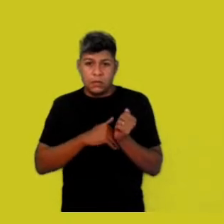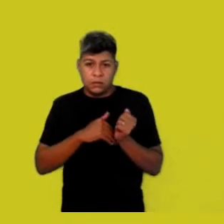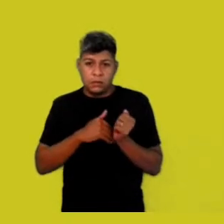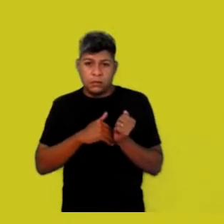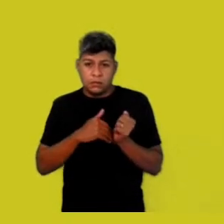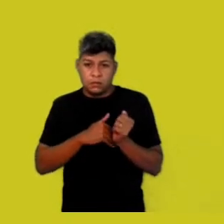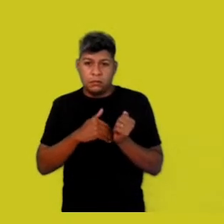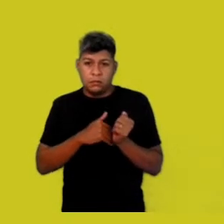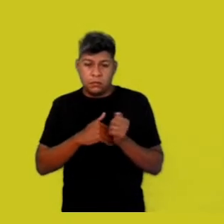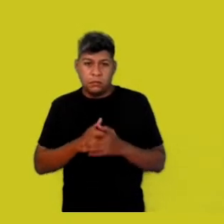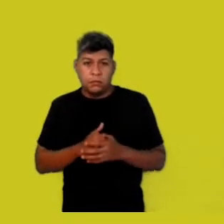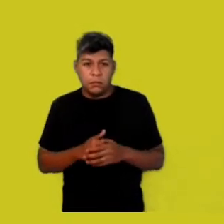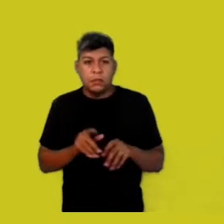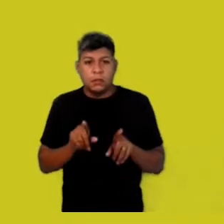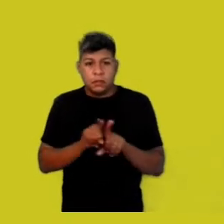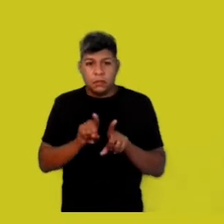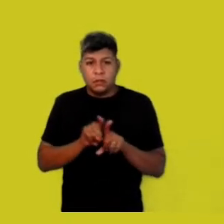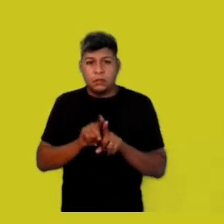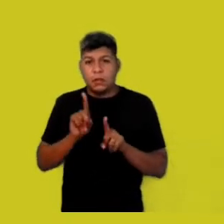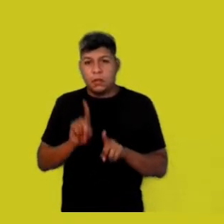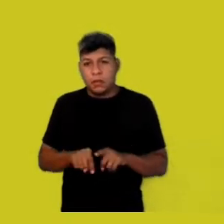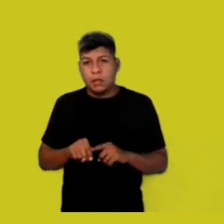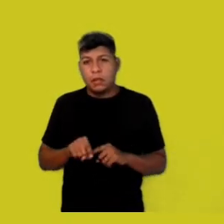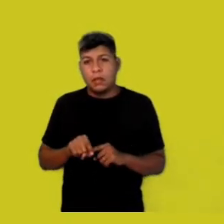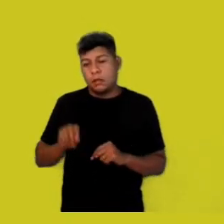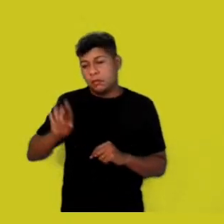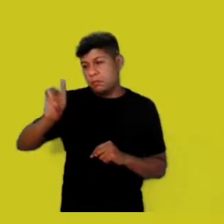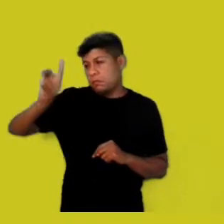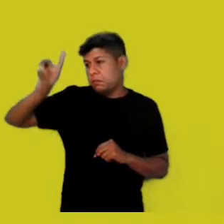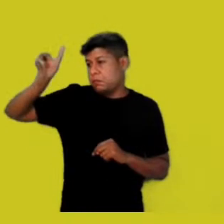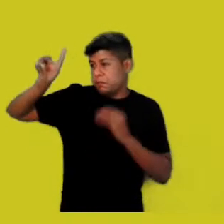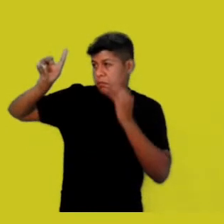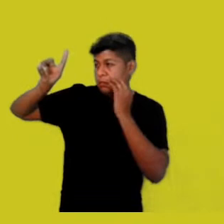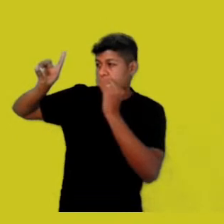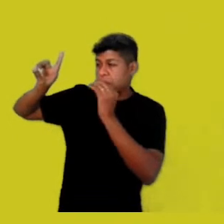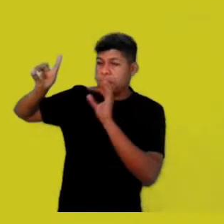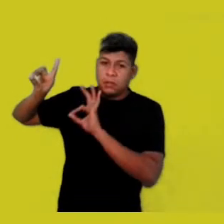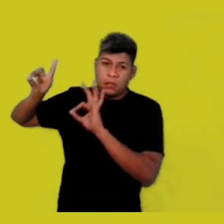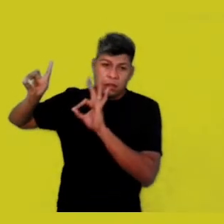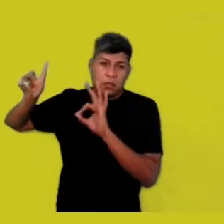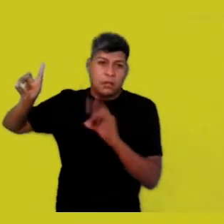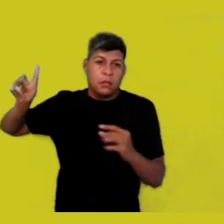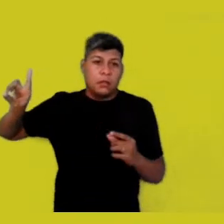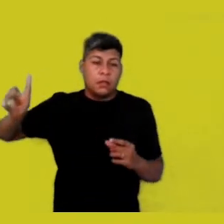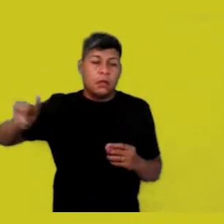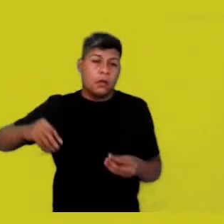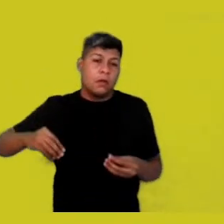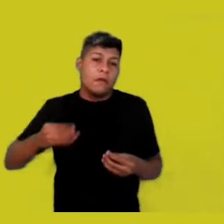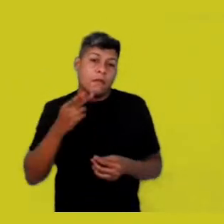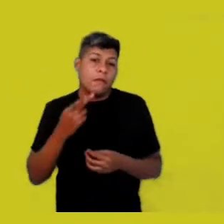and also this one of profanating, in effect. What temple are we talking about?